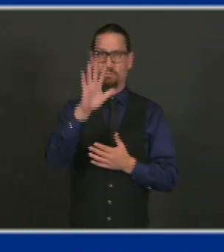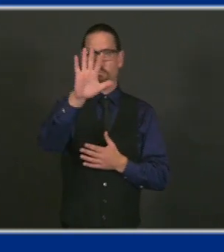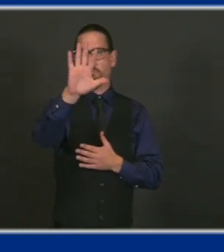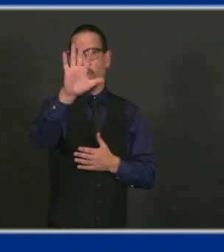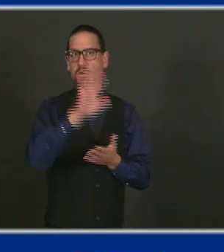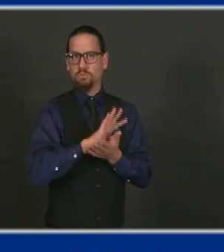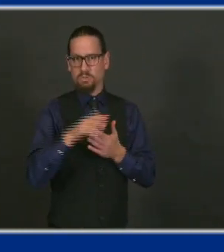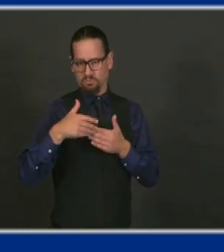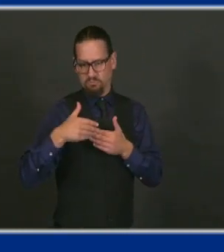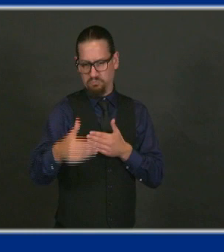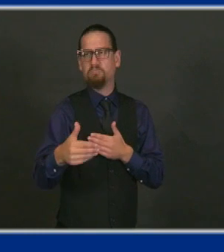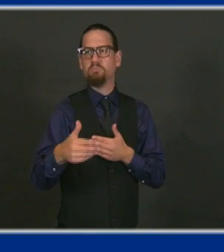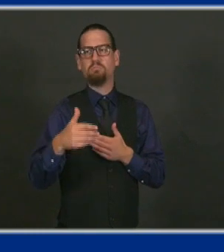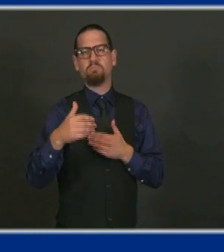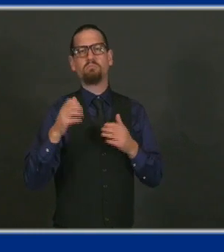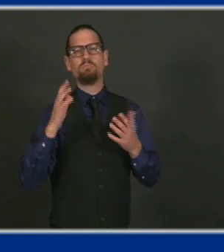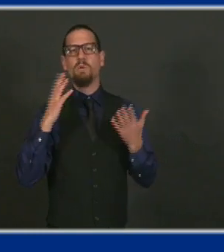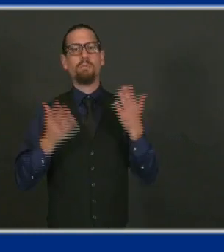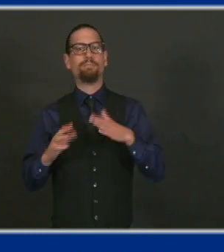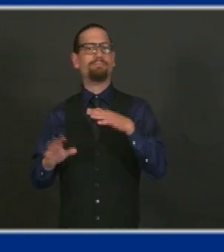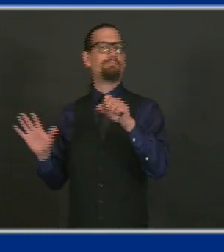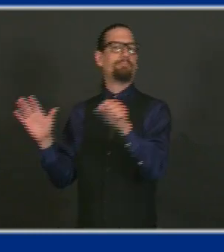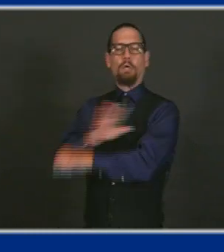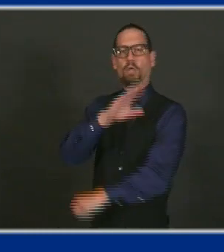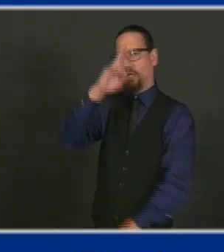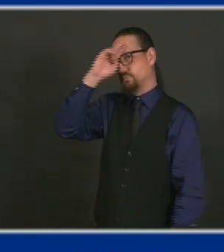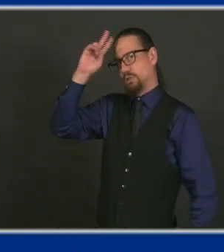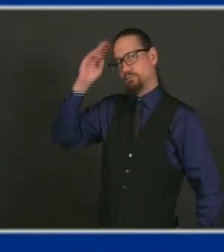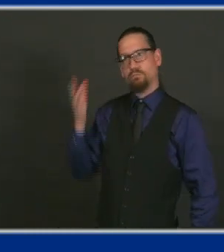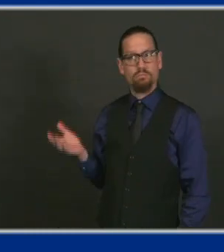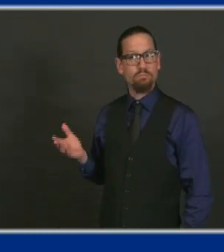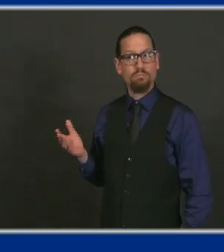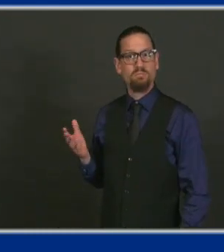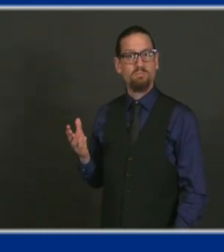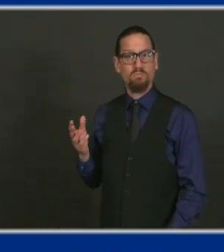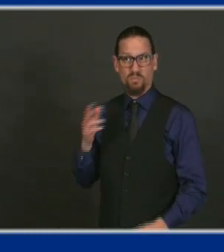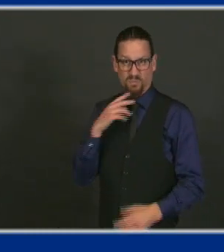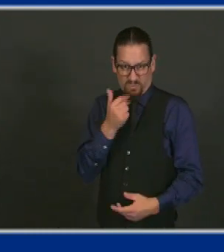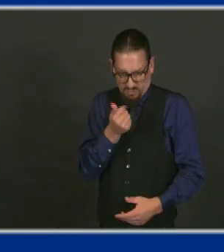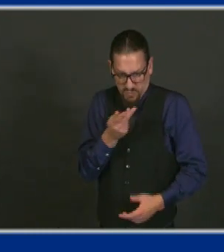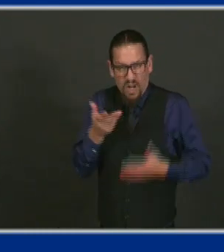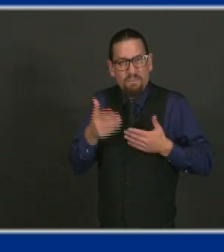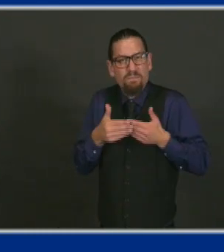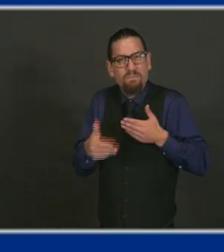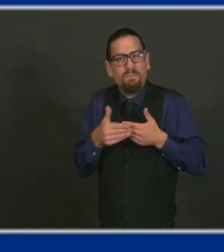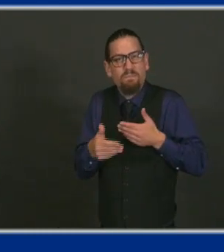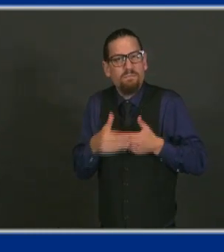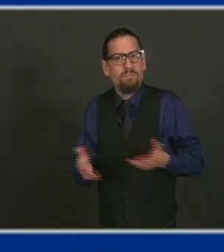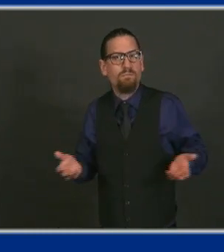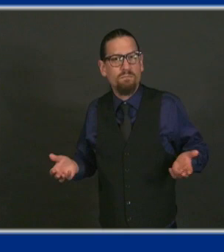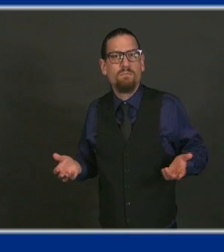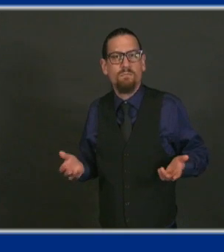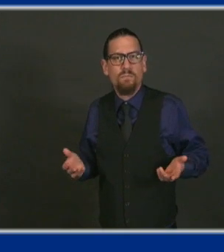IF YOU WERE TO FAST-FORWARD THAT, WE WILL BE OUT OF SPACE IN OUR EXISTING HOSPITALS IN A FEW